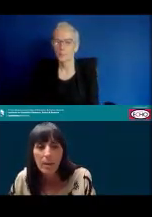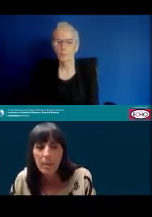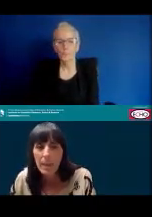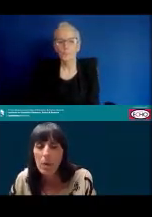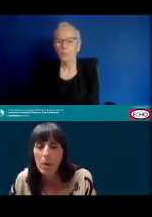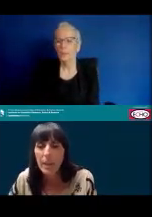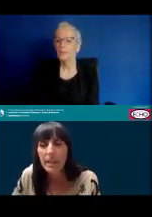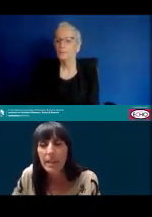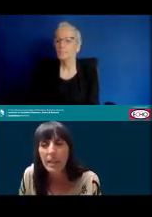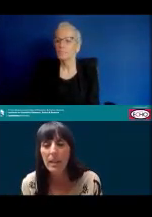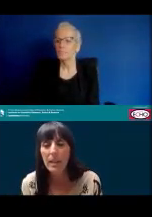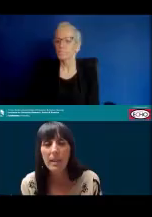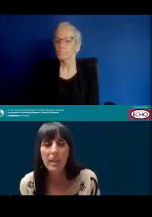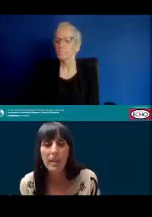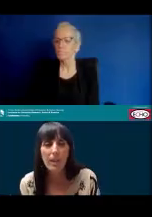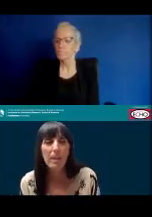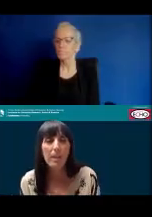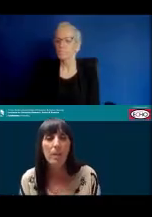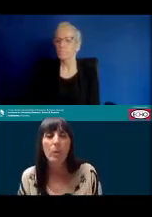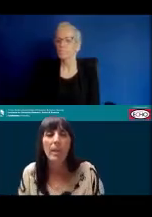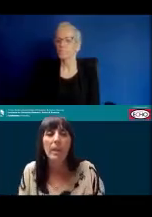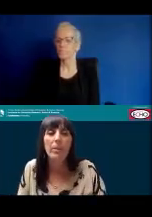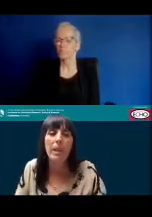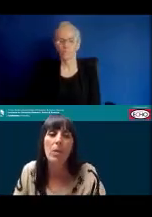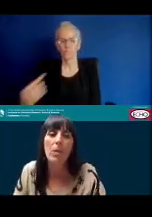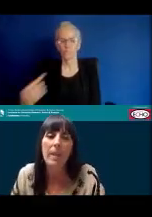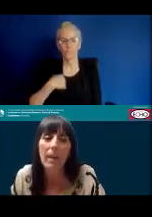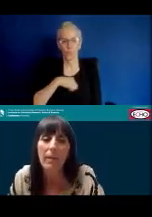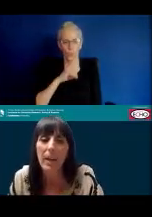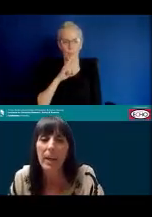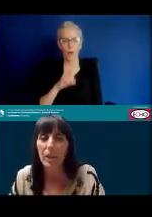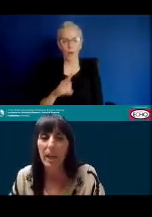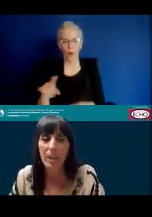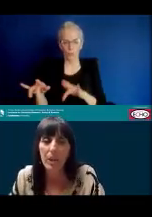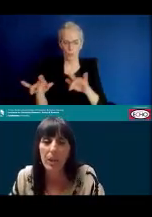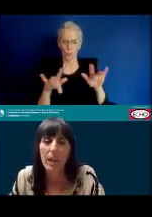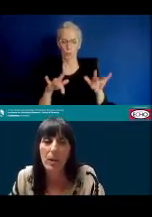recording today's session. We record that for educational and